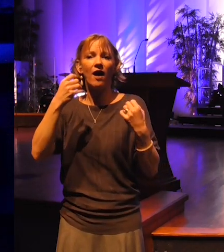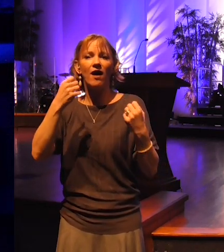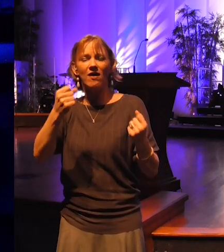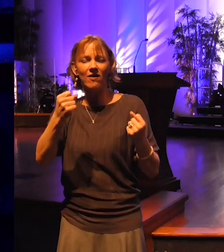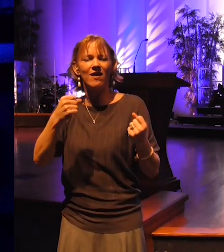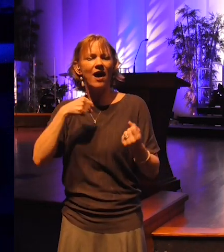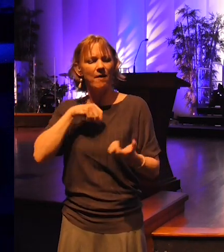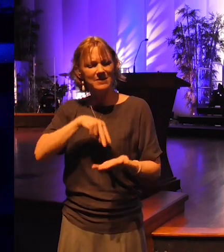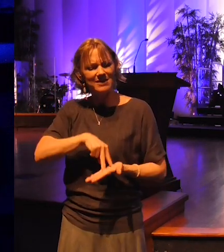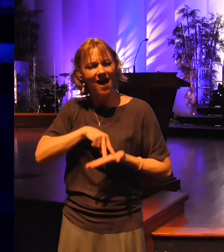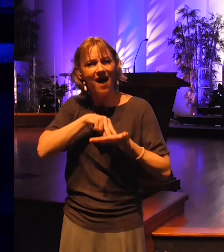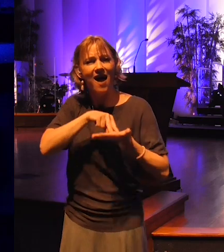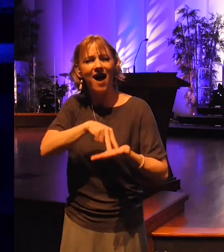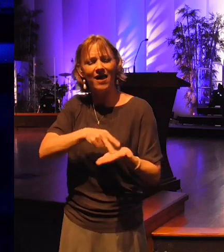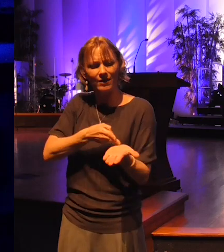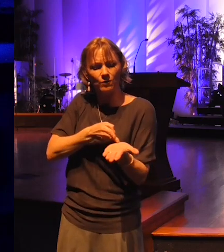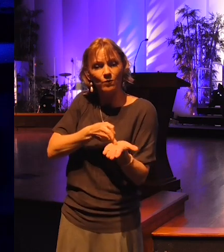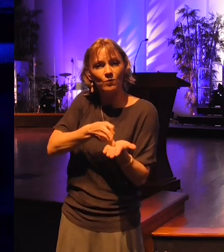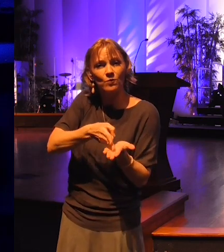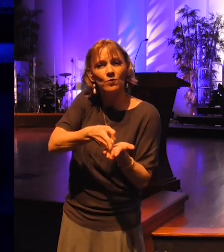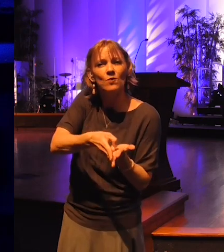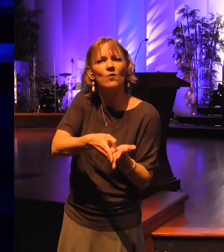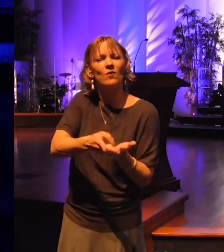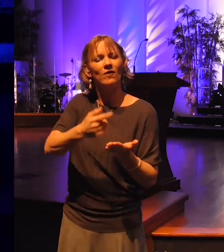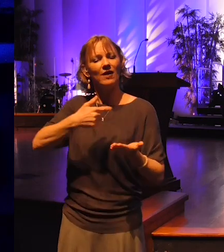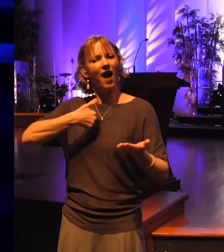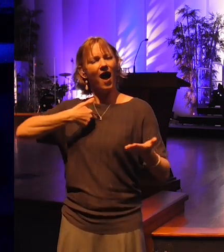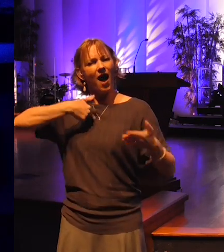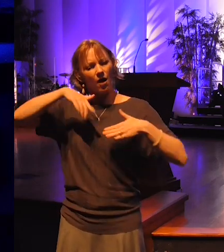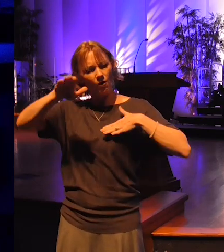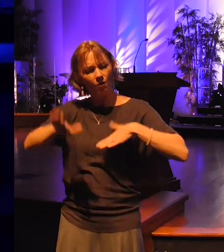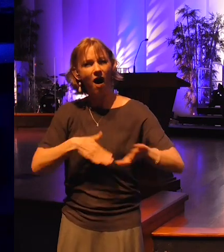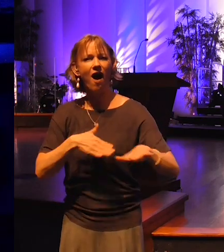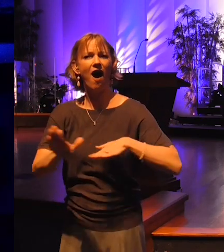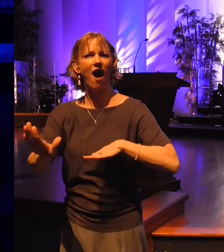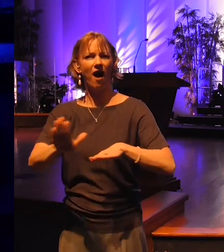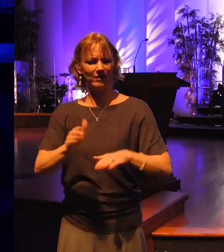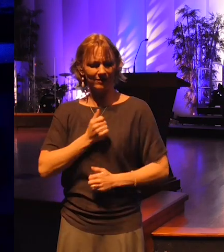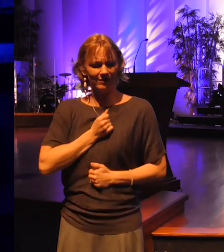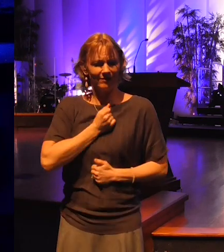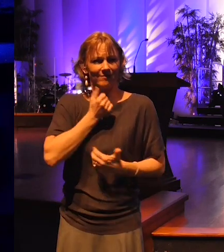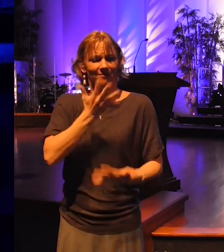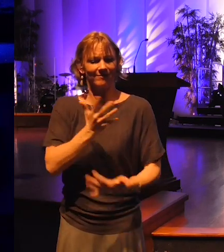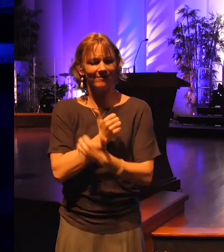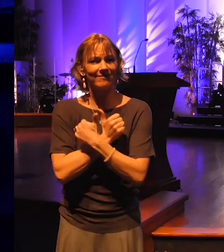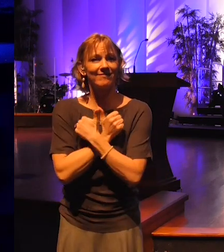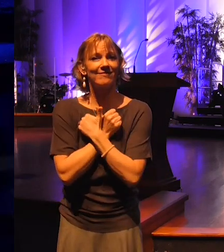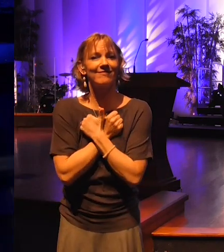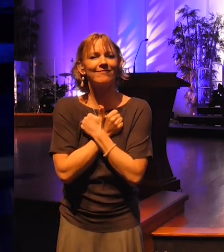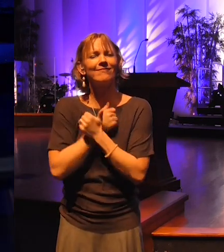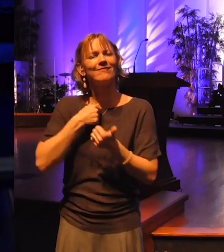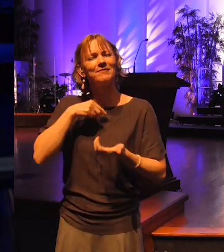truth and I'm walking in love i am standing in the